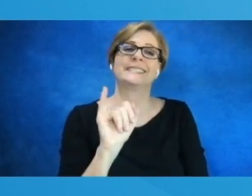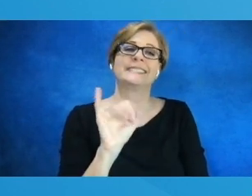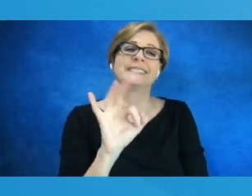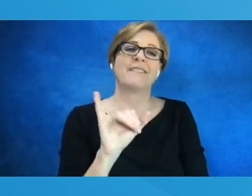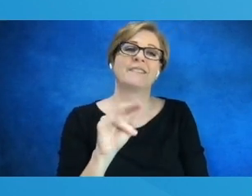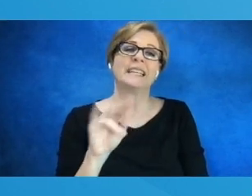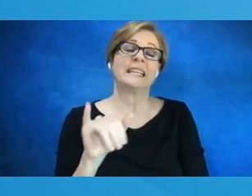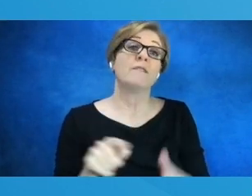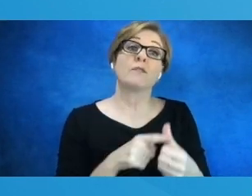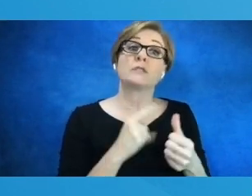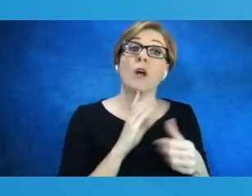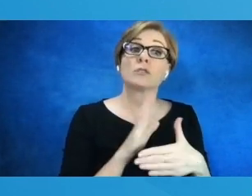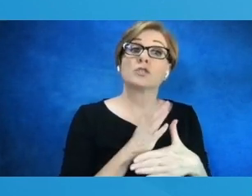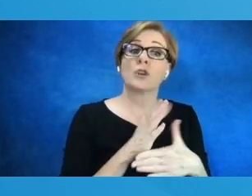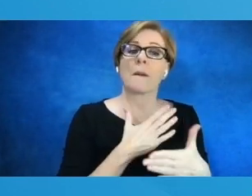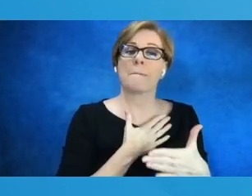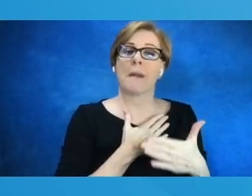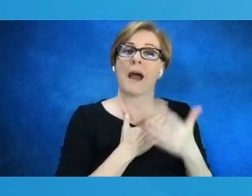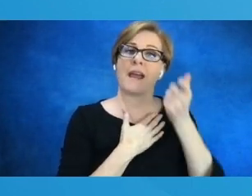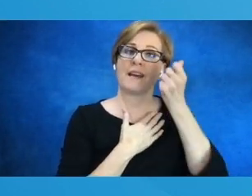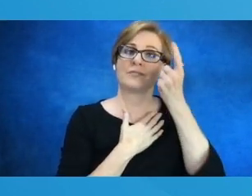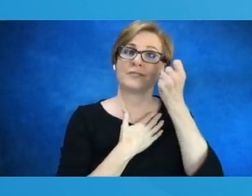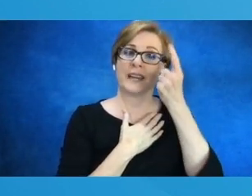is, 'cause I've spent so much time with this artwork.